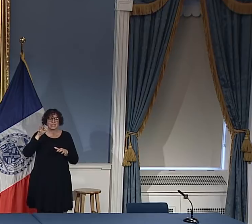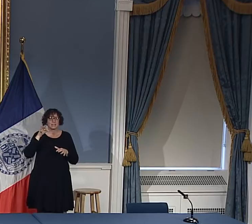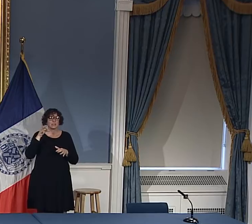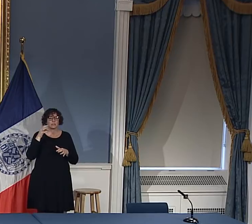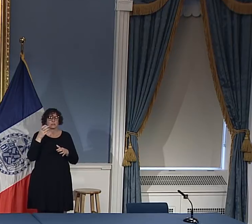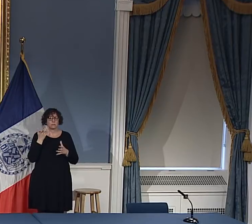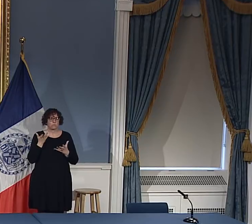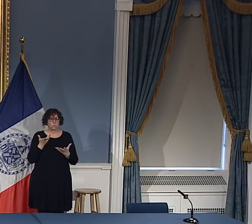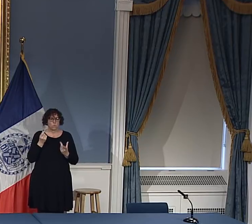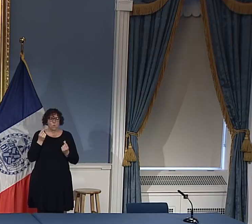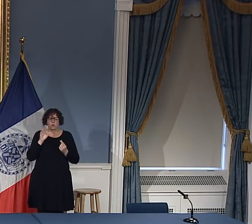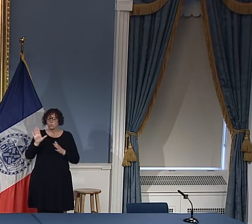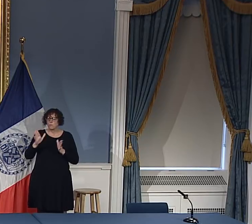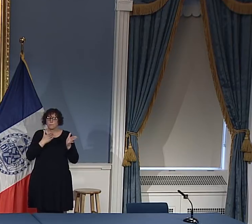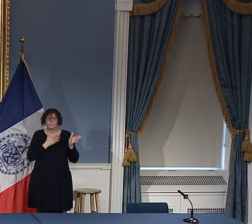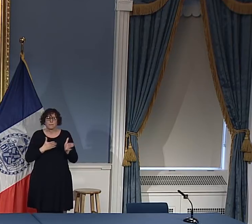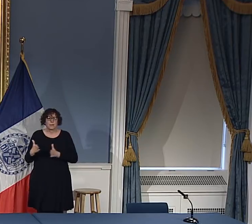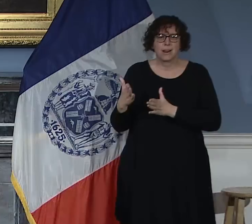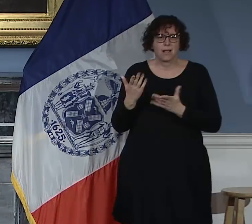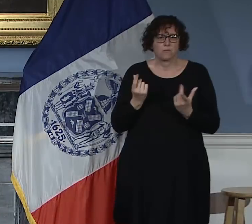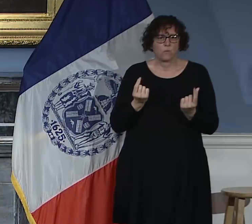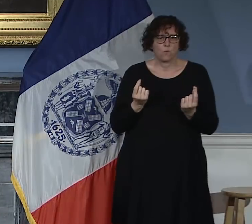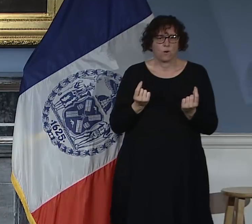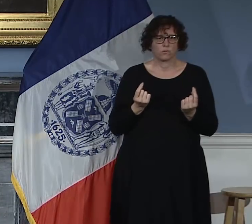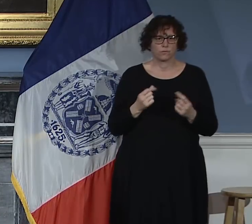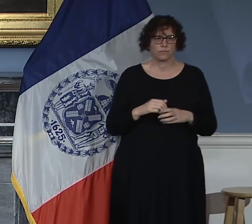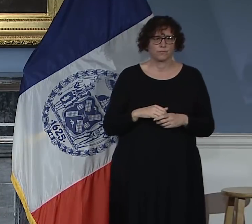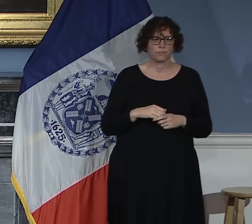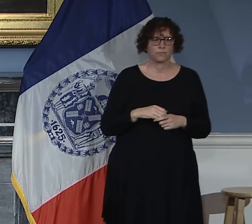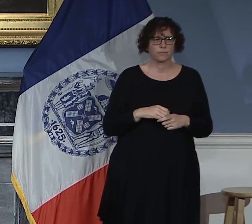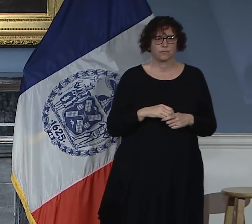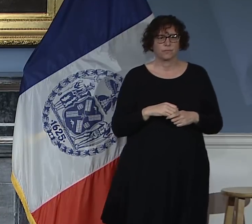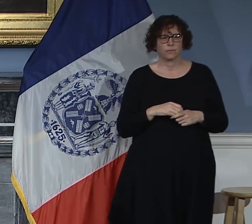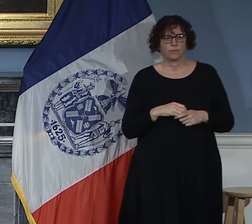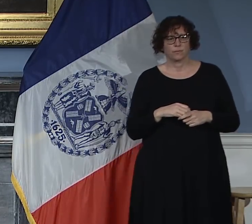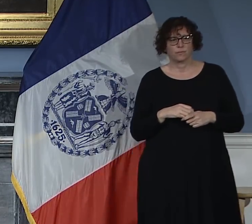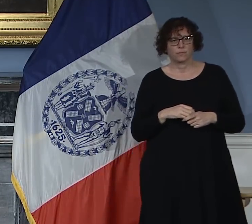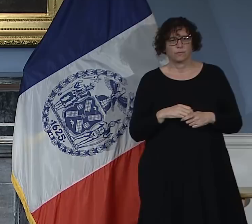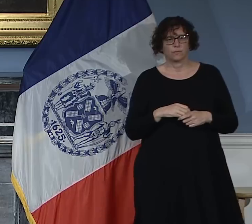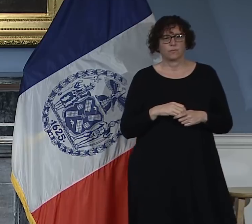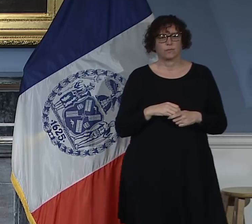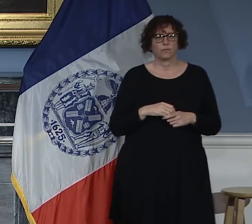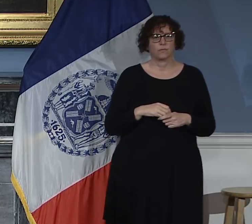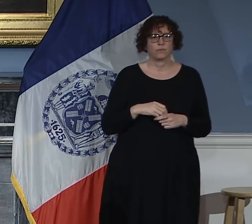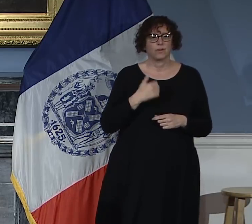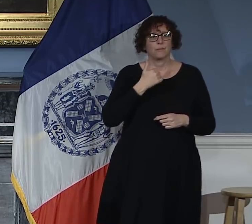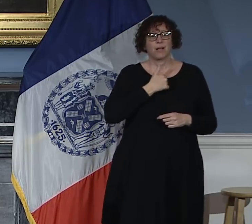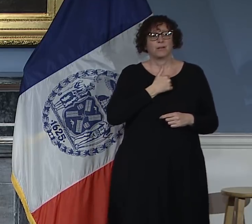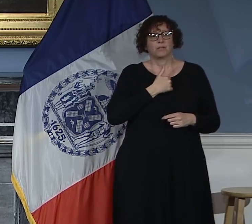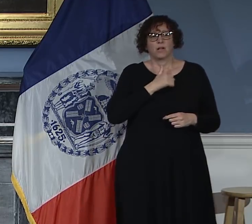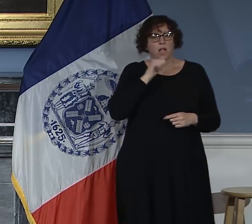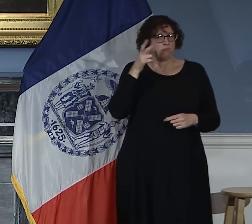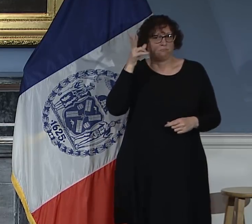EAR TEHREA NY CONFIRMED CASES AMONG THOSE RESIDENTS?